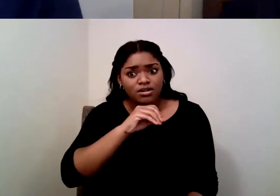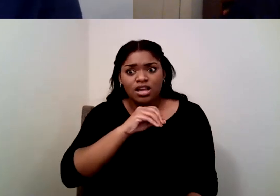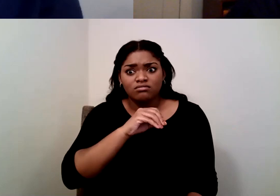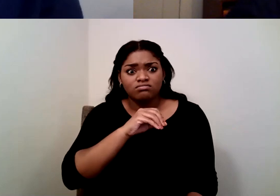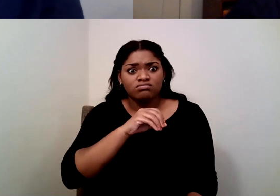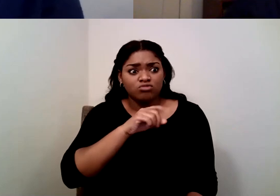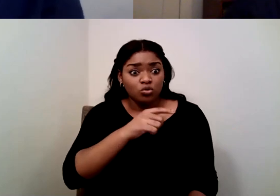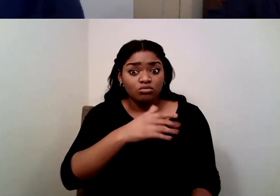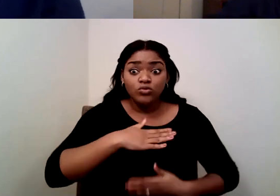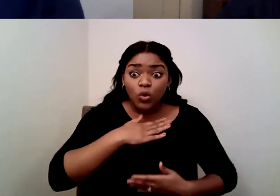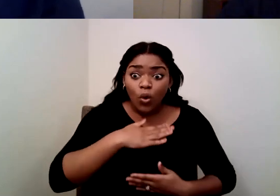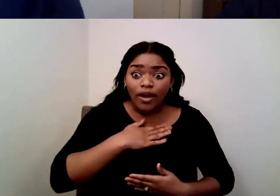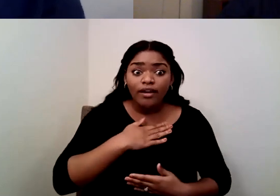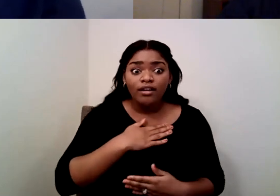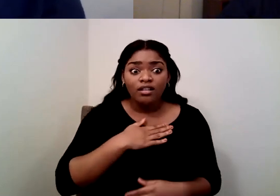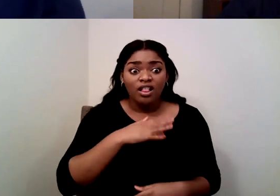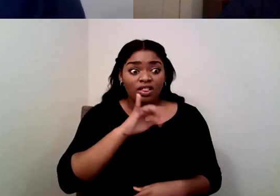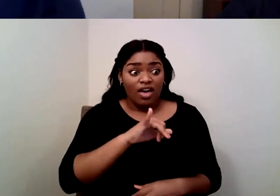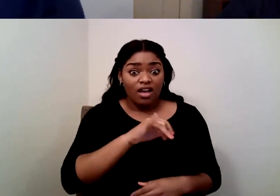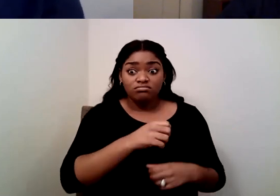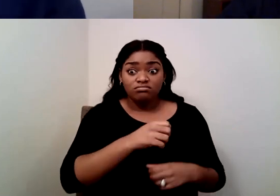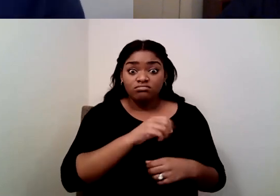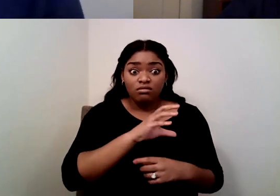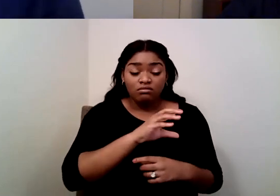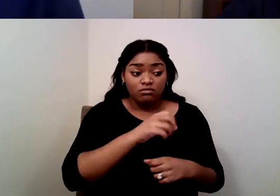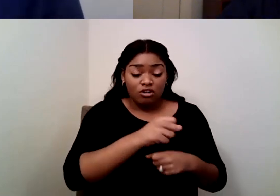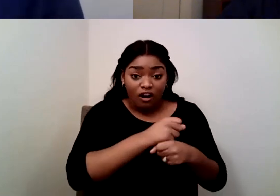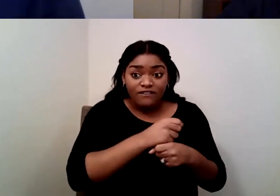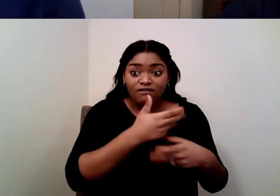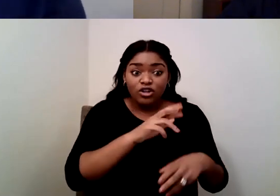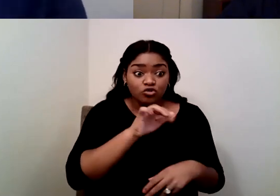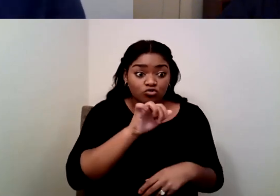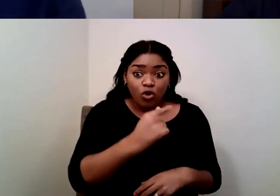enjoying and that coffee is being roasted in the city that they live in, I would call